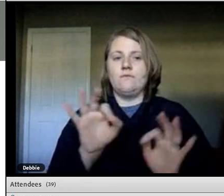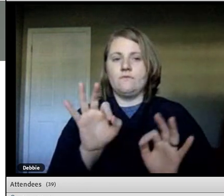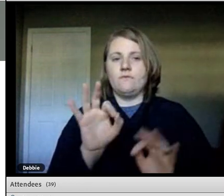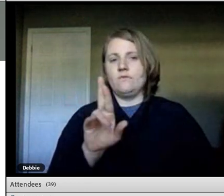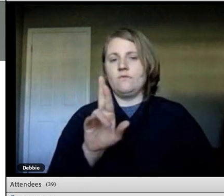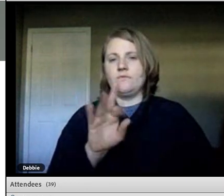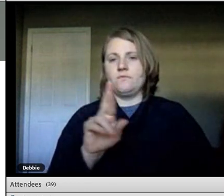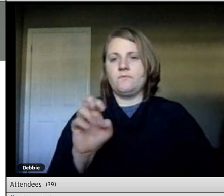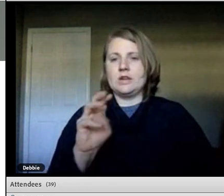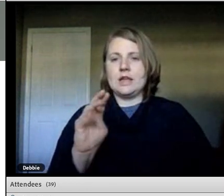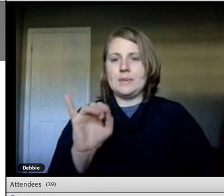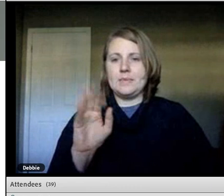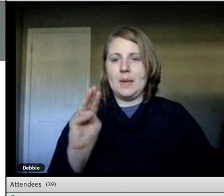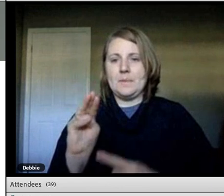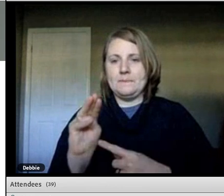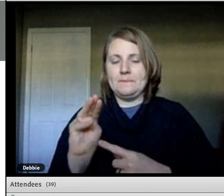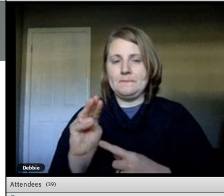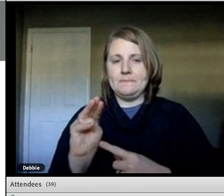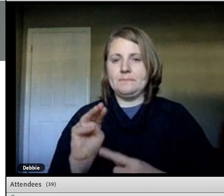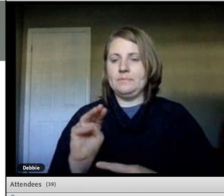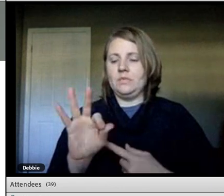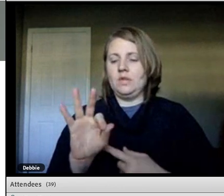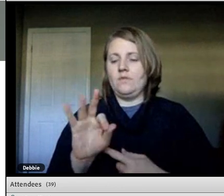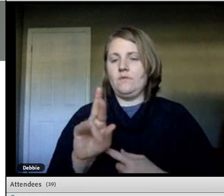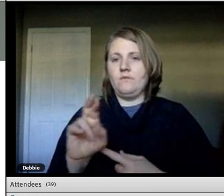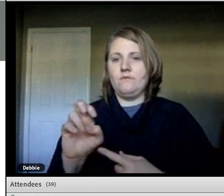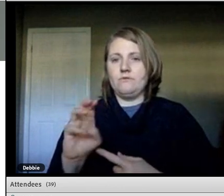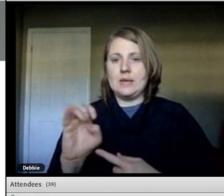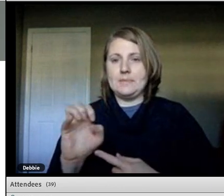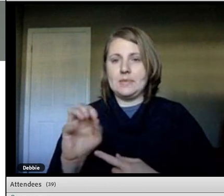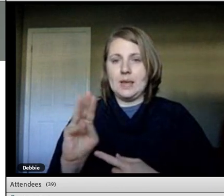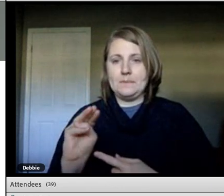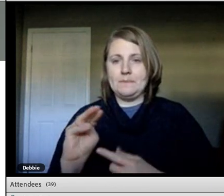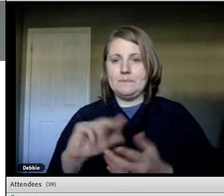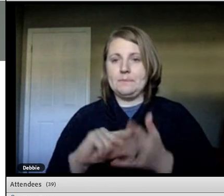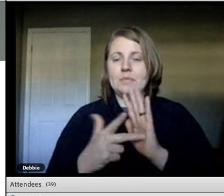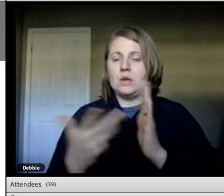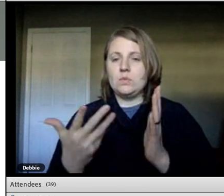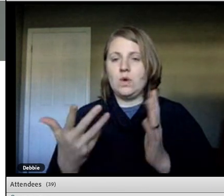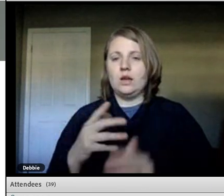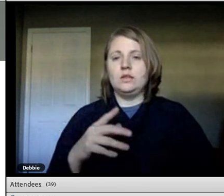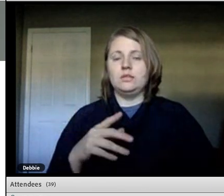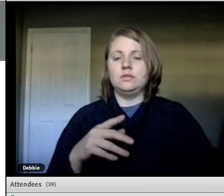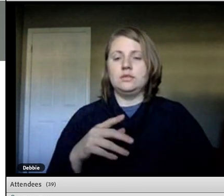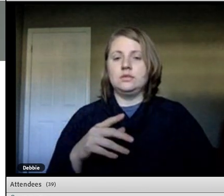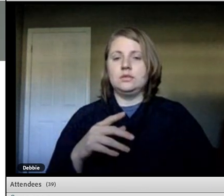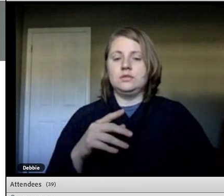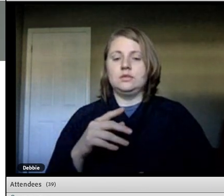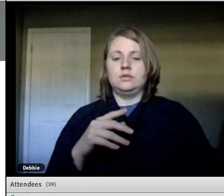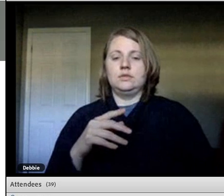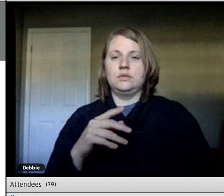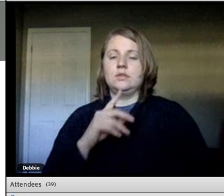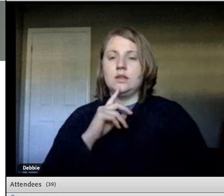so freemium means it's a proprietary software. Again, it's owned by somebody,